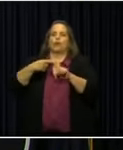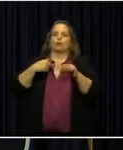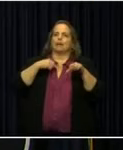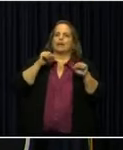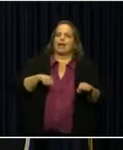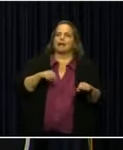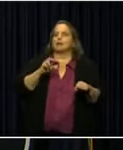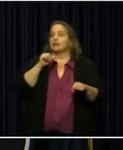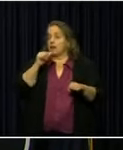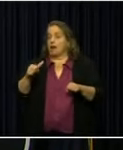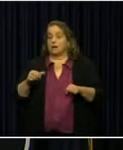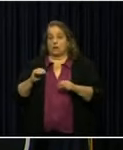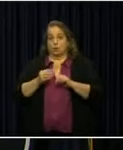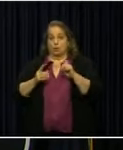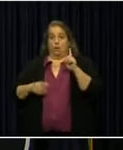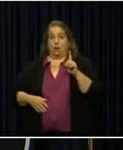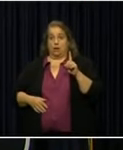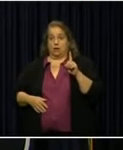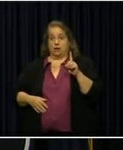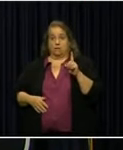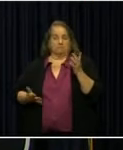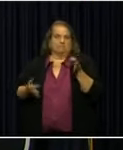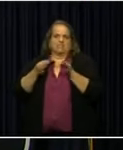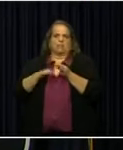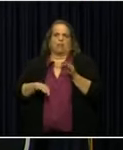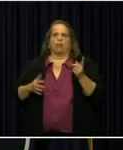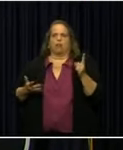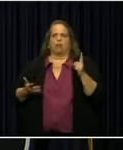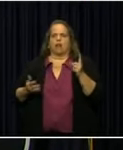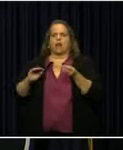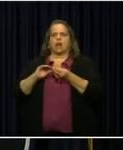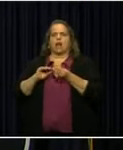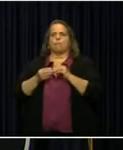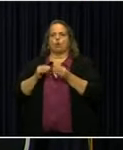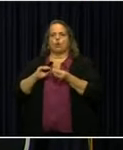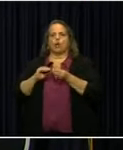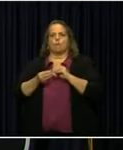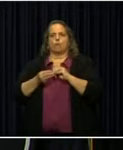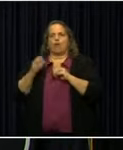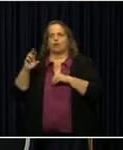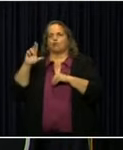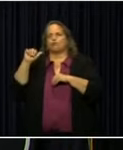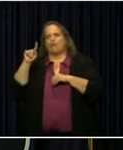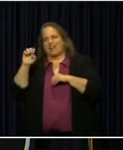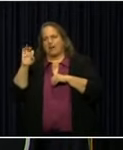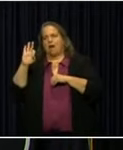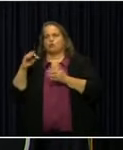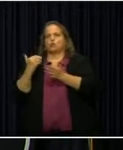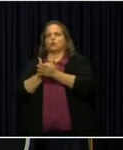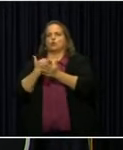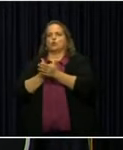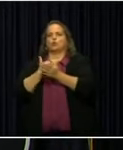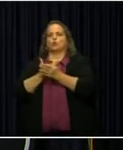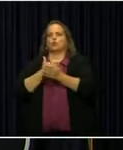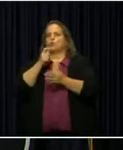COIN IN A. SO IT'S OUR JOB AND WHAT WE'RE WORKING ON AND WE WELCOME